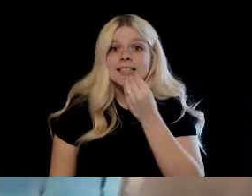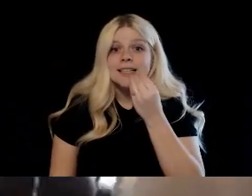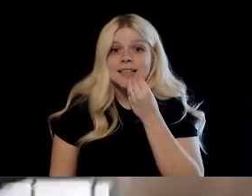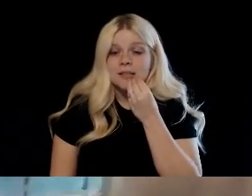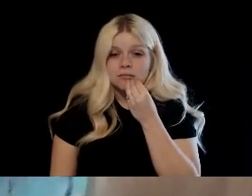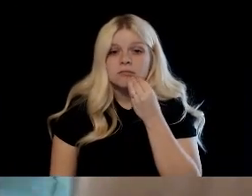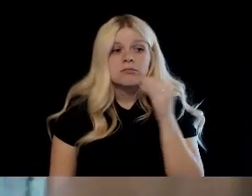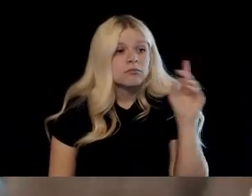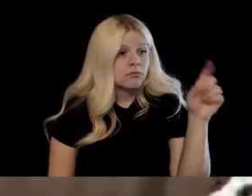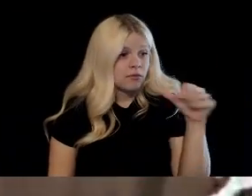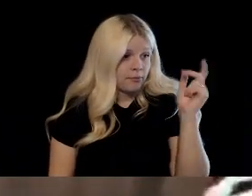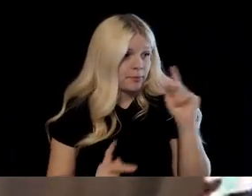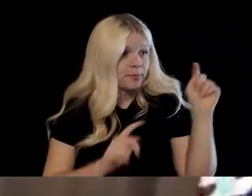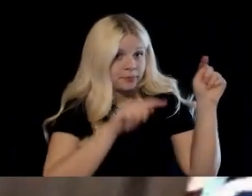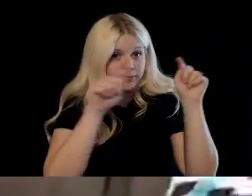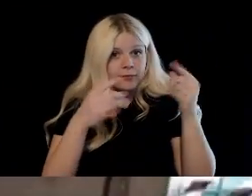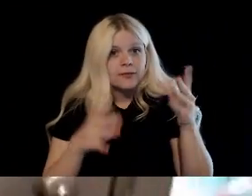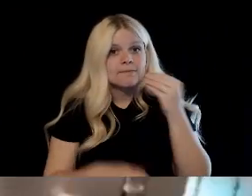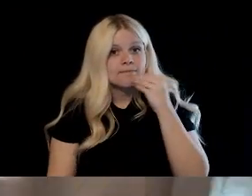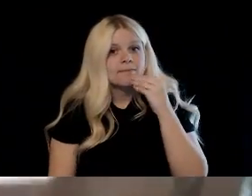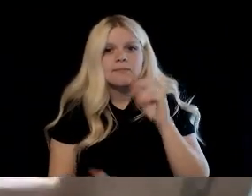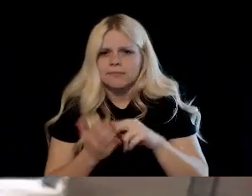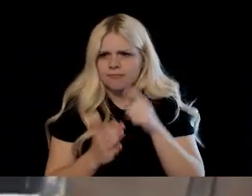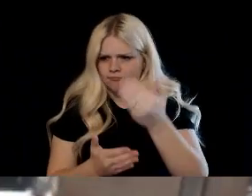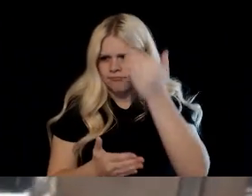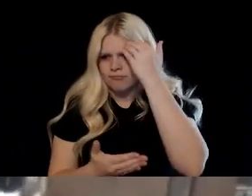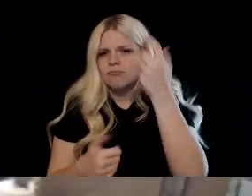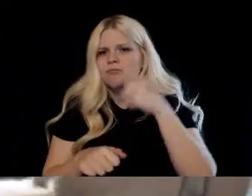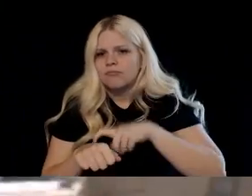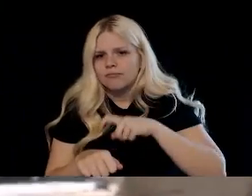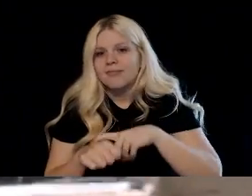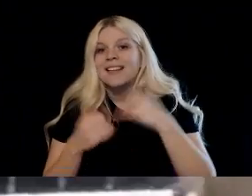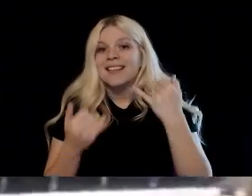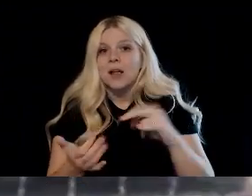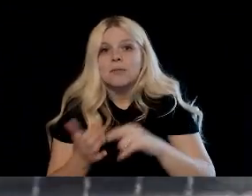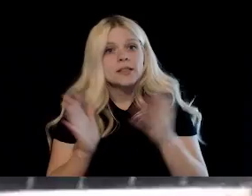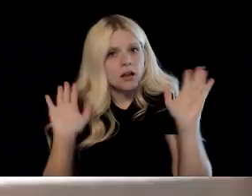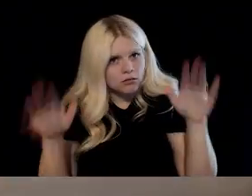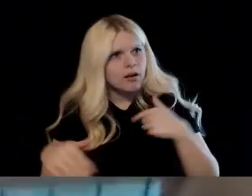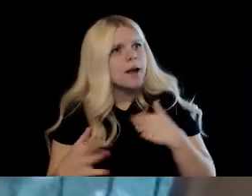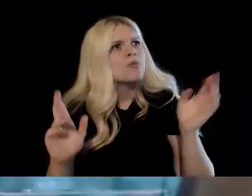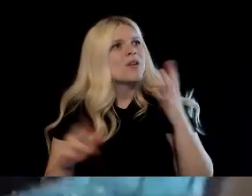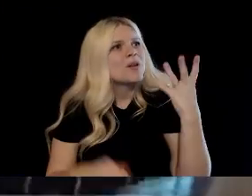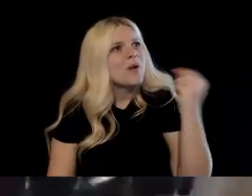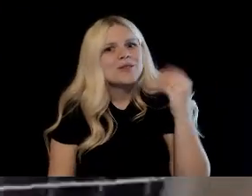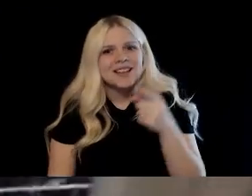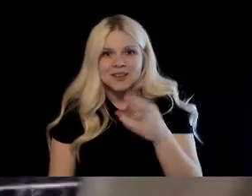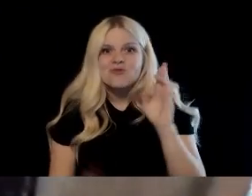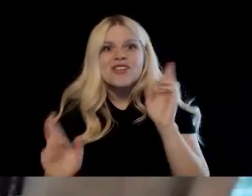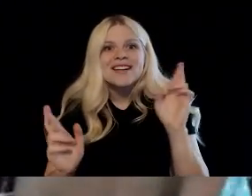eating, he knows what time it is, which means he gets to go back outside. Erica: Oh, so he'd ready, huh? Michelle: He's ready. He knows what's happening, he's